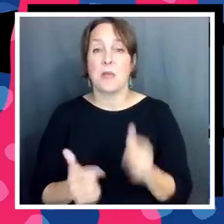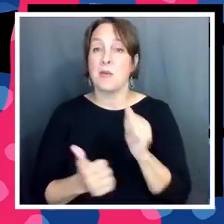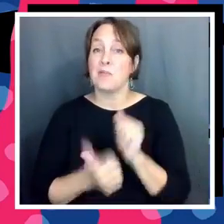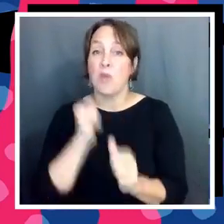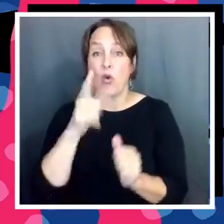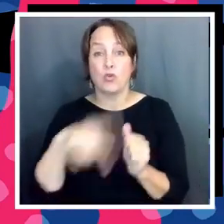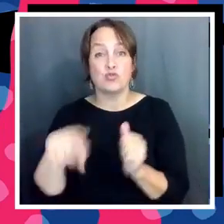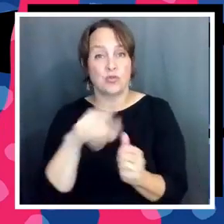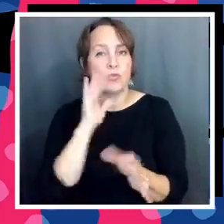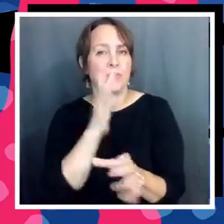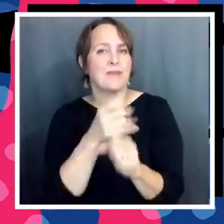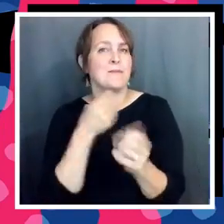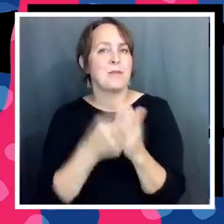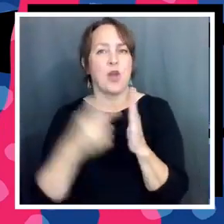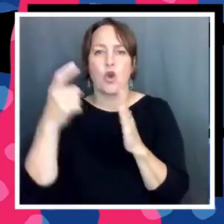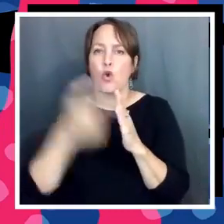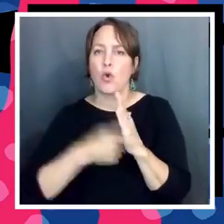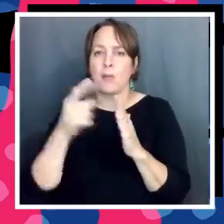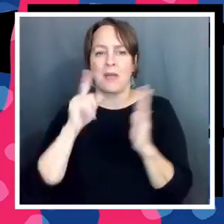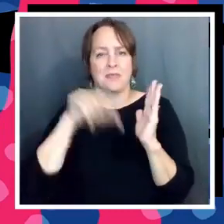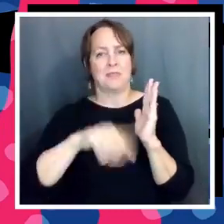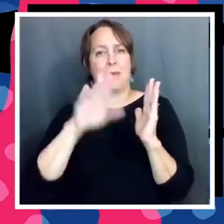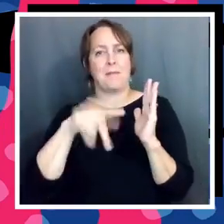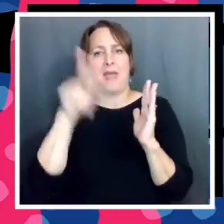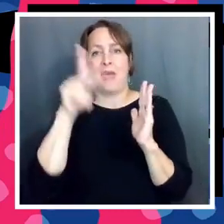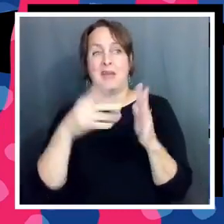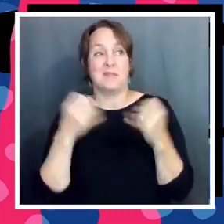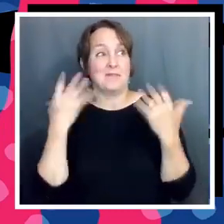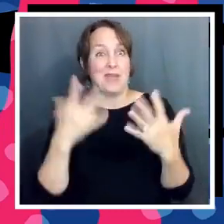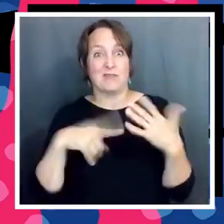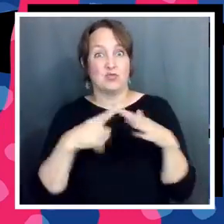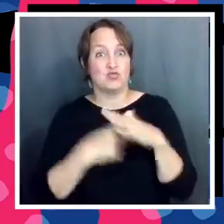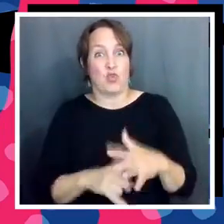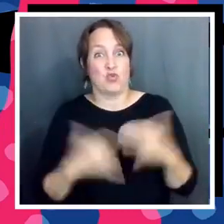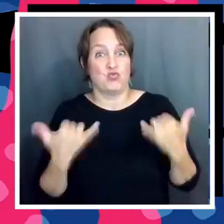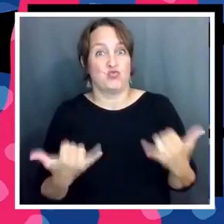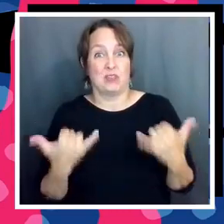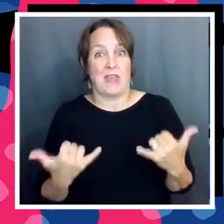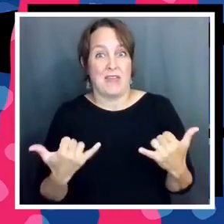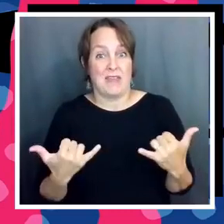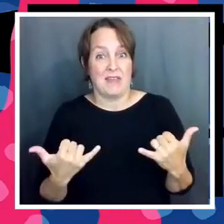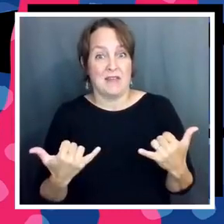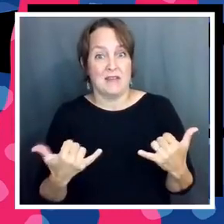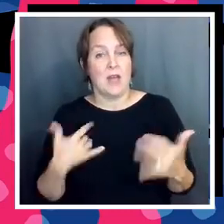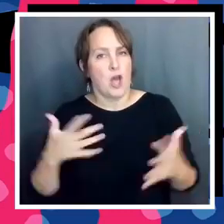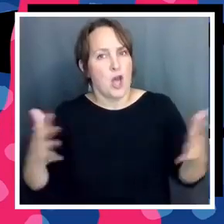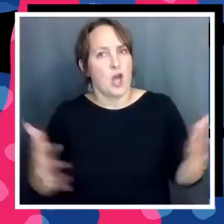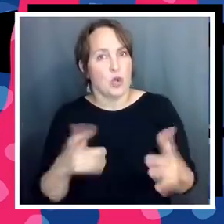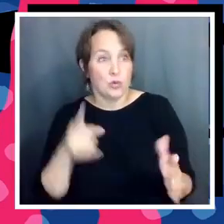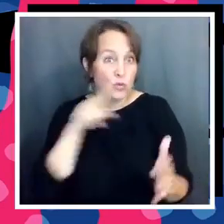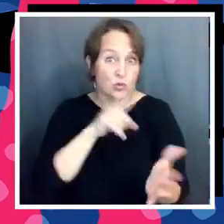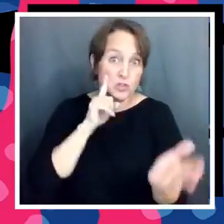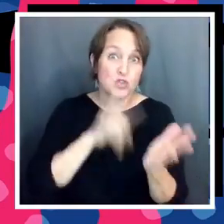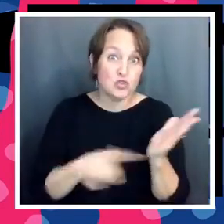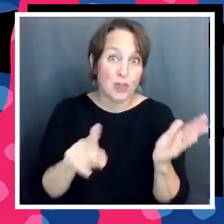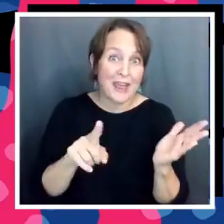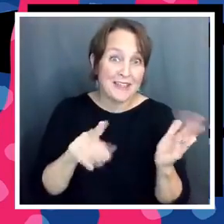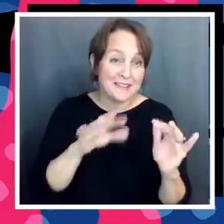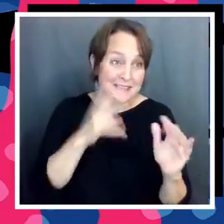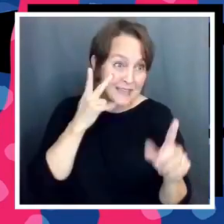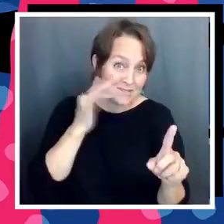IT IS CASH UP TO $300 PER CHILD